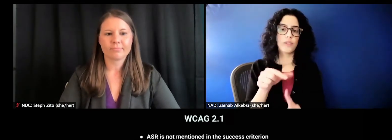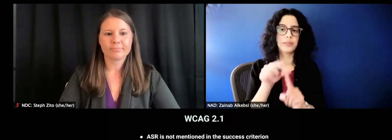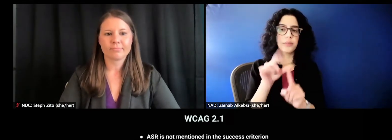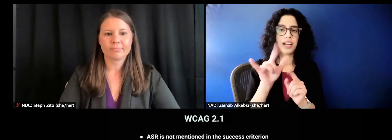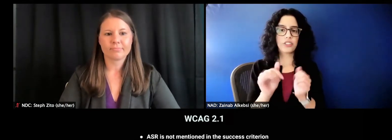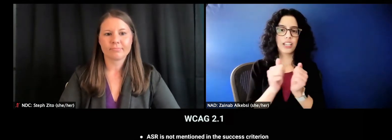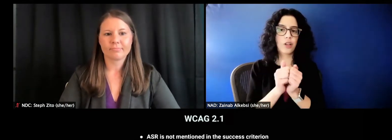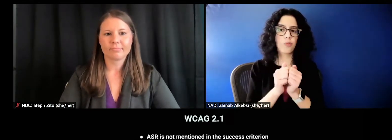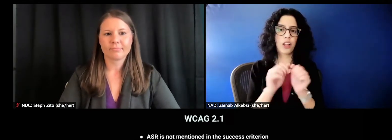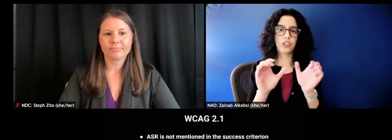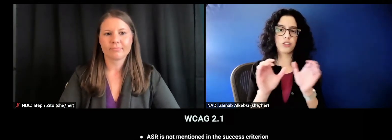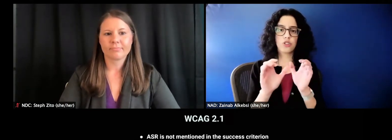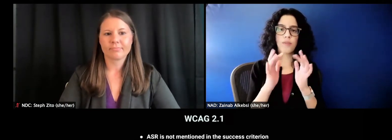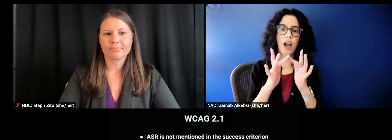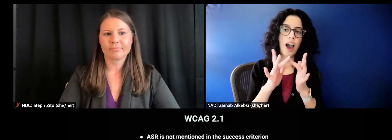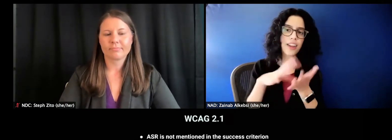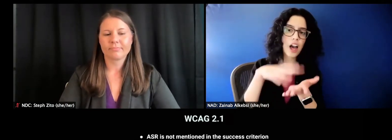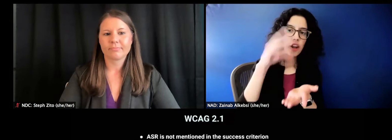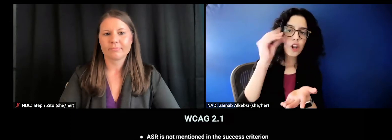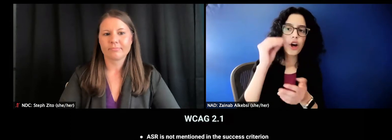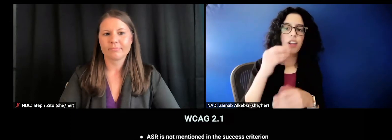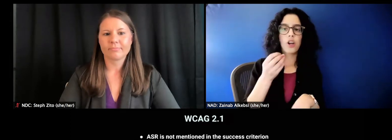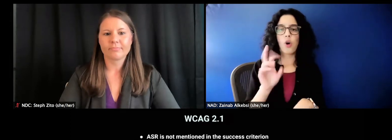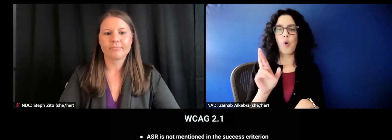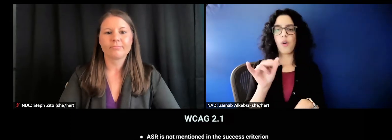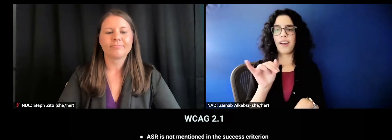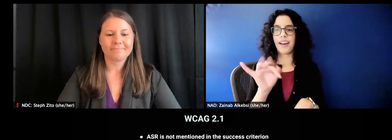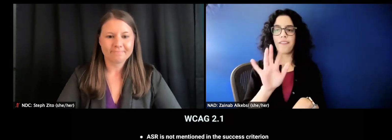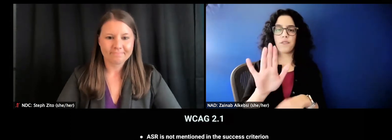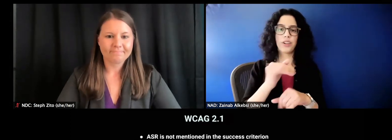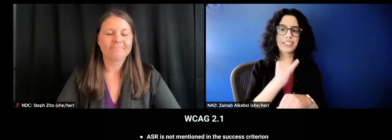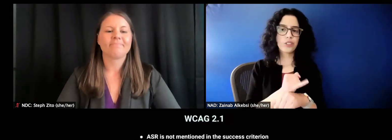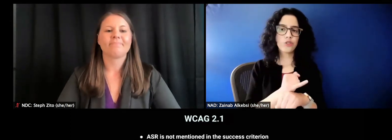Especially when doing online learning or if your institution